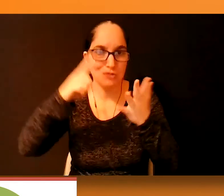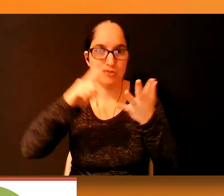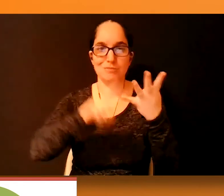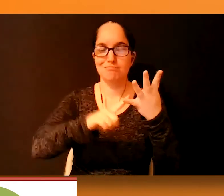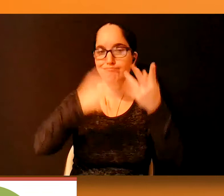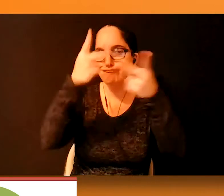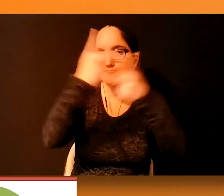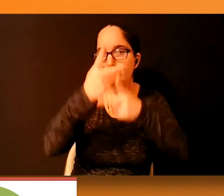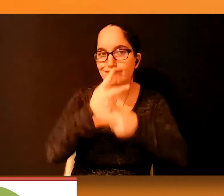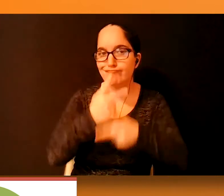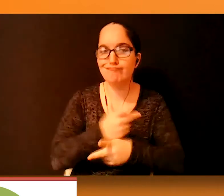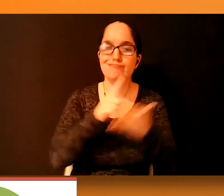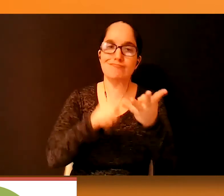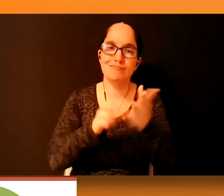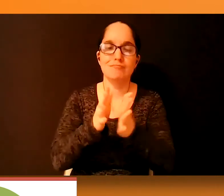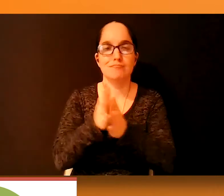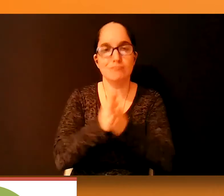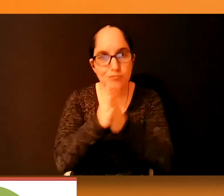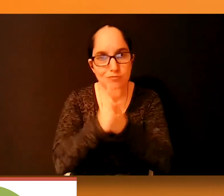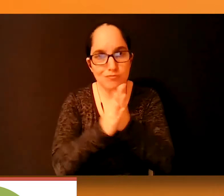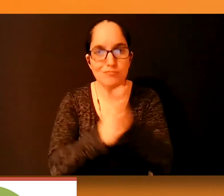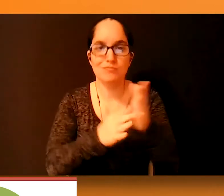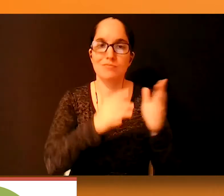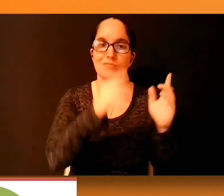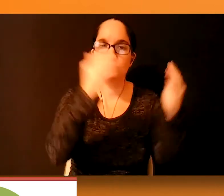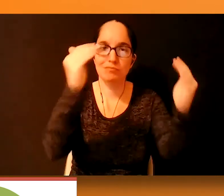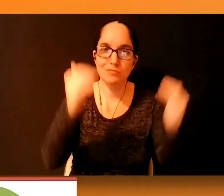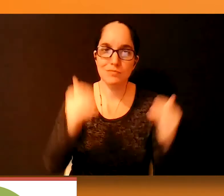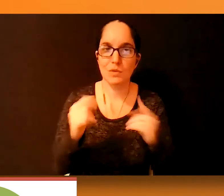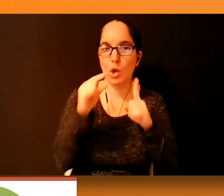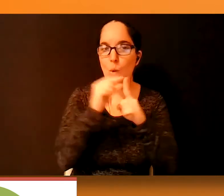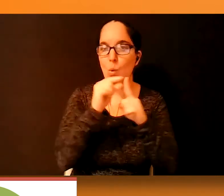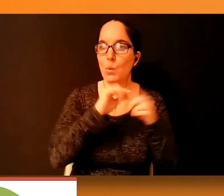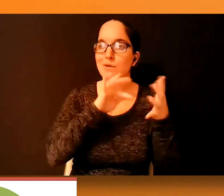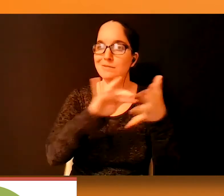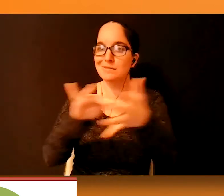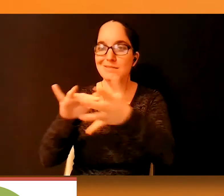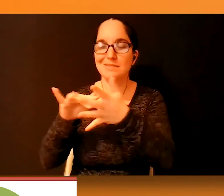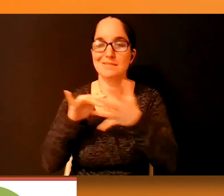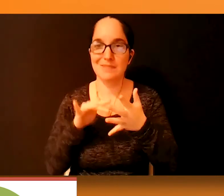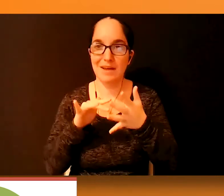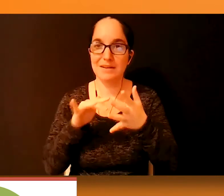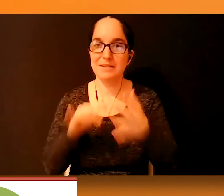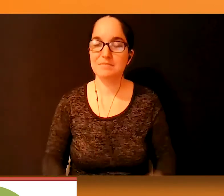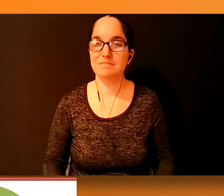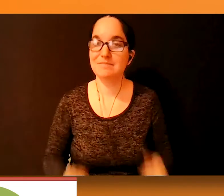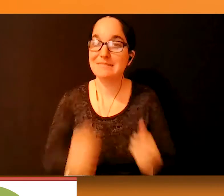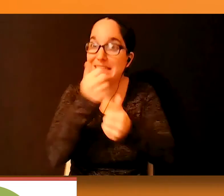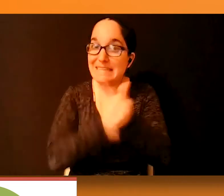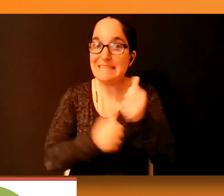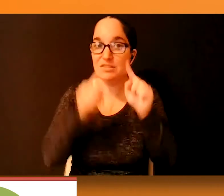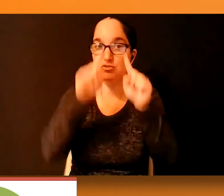which is motivation, vocabulary, fluency, reading comprehension strategies, decoding, and word study.